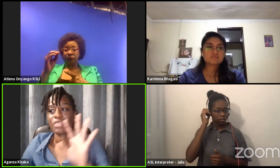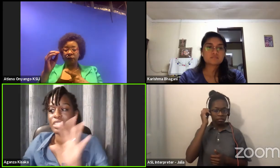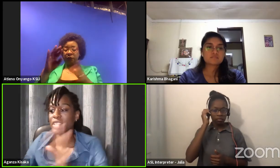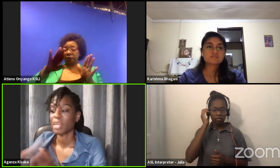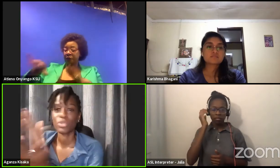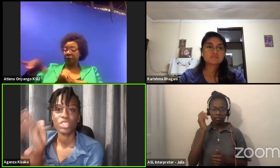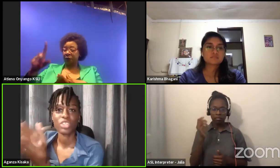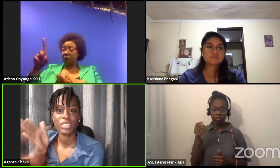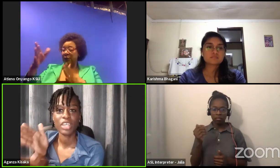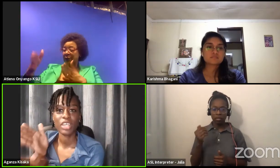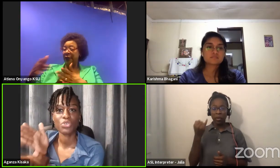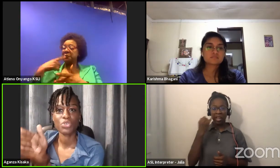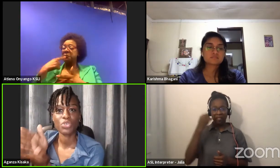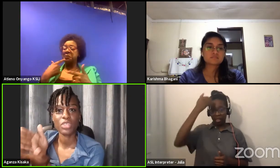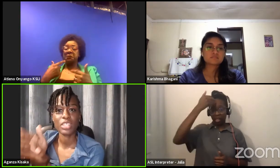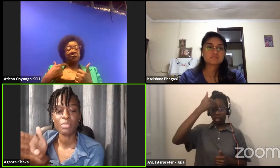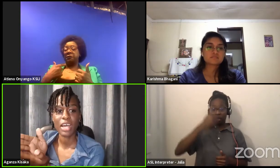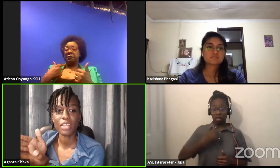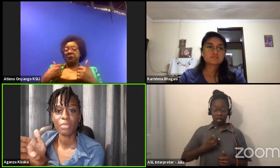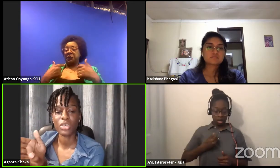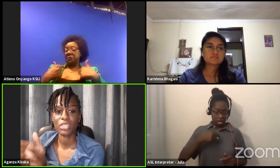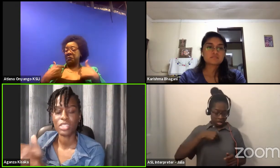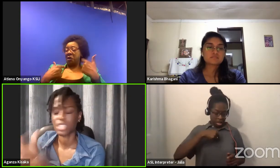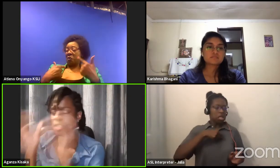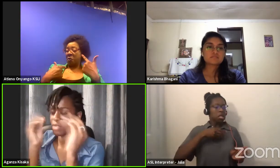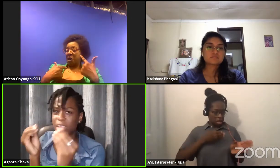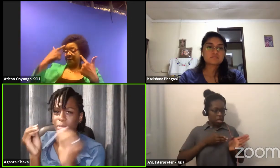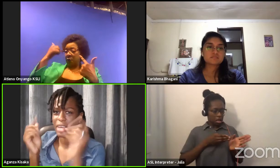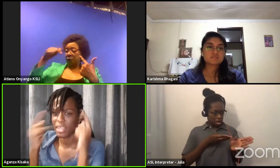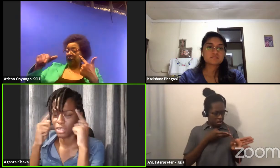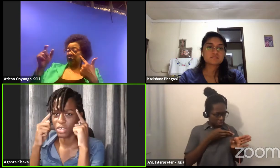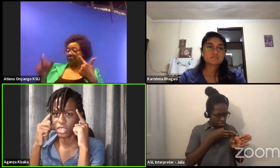and say I'm only staying true to this path because it's the right path according